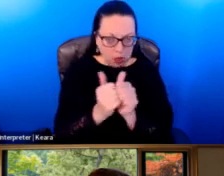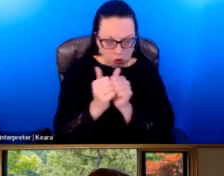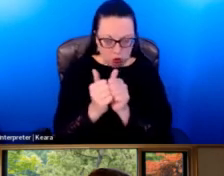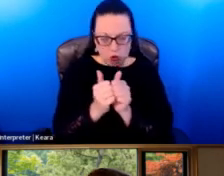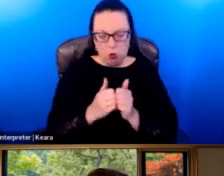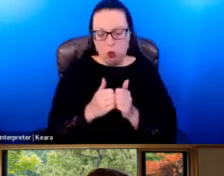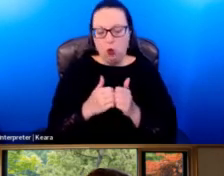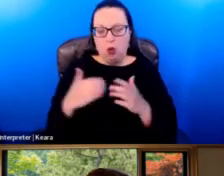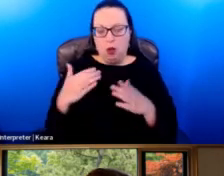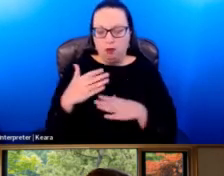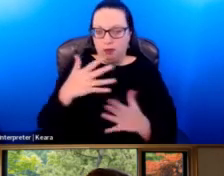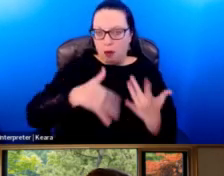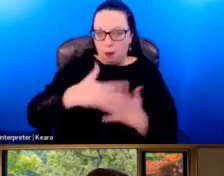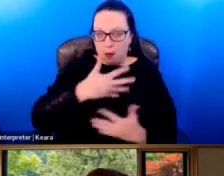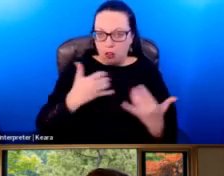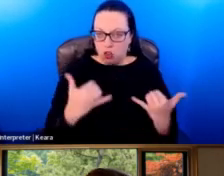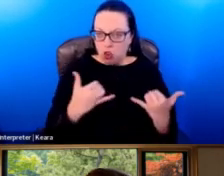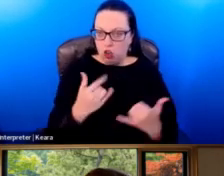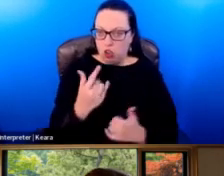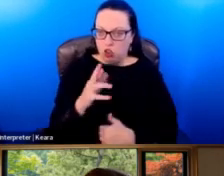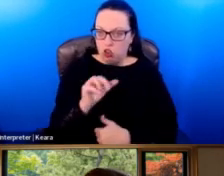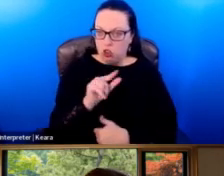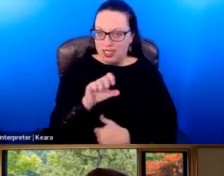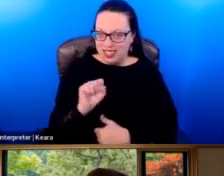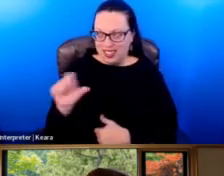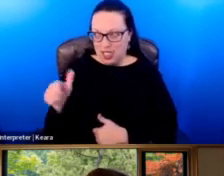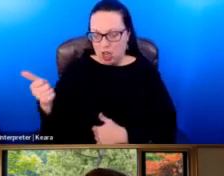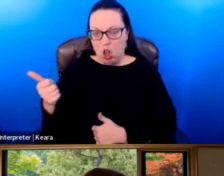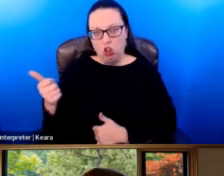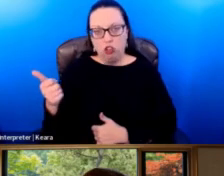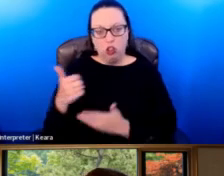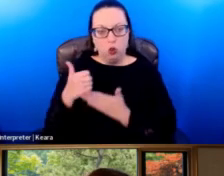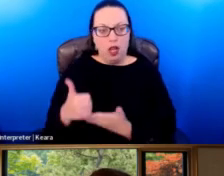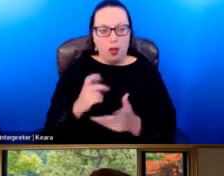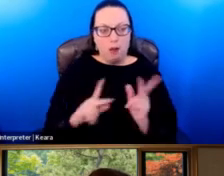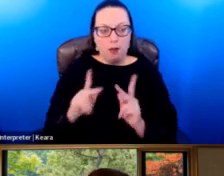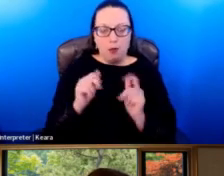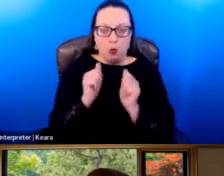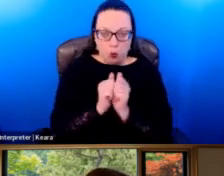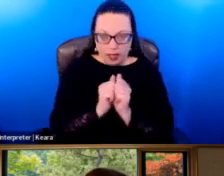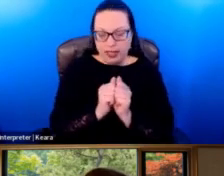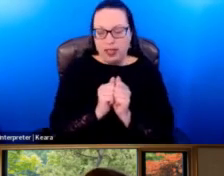our state and other entities to help people with brain injury, obtain and maintain competitive